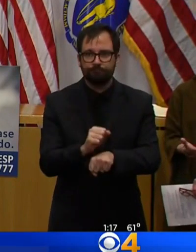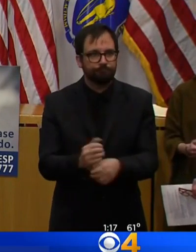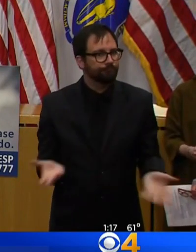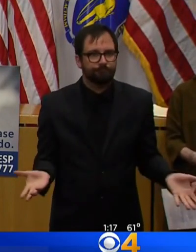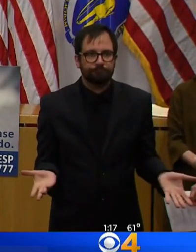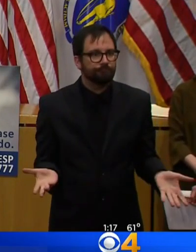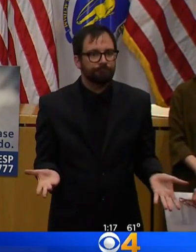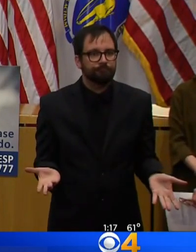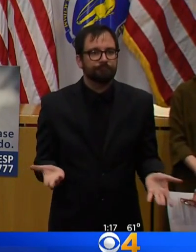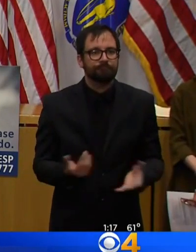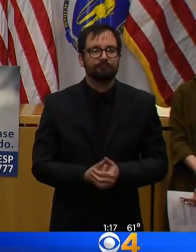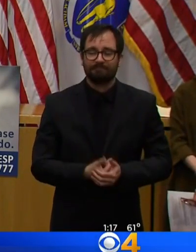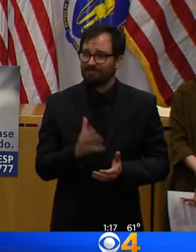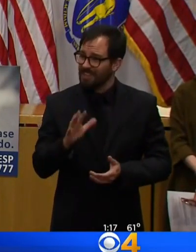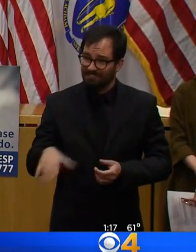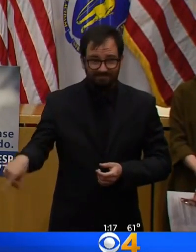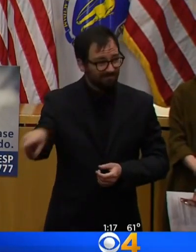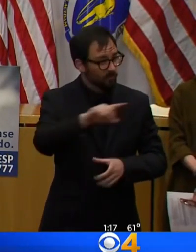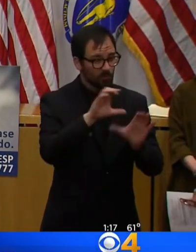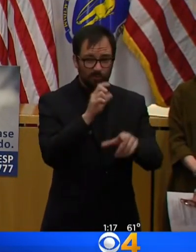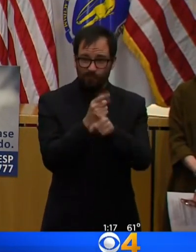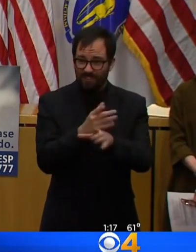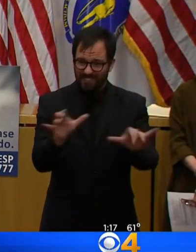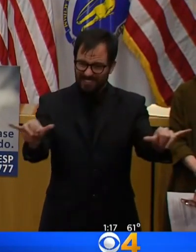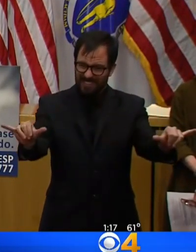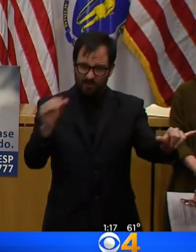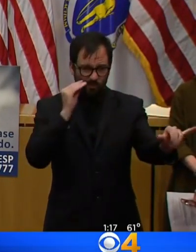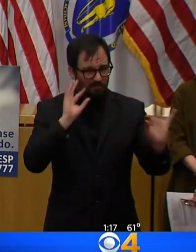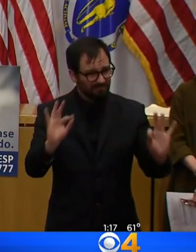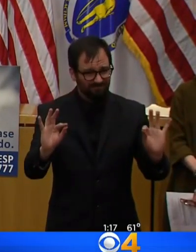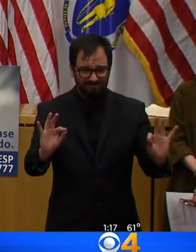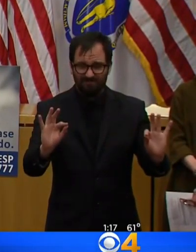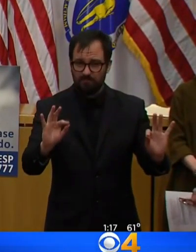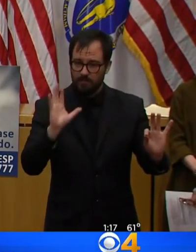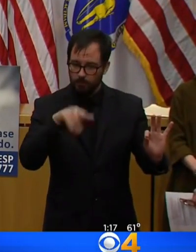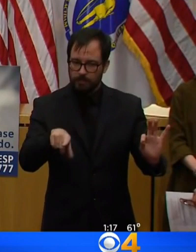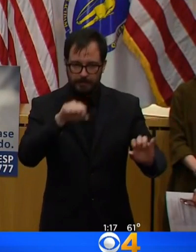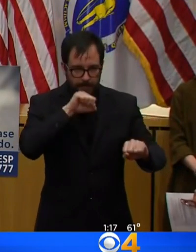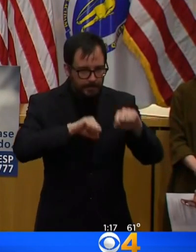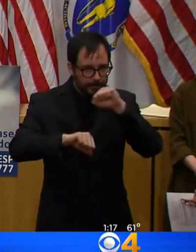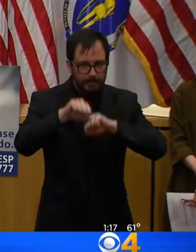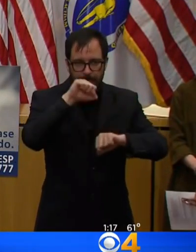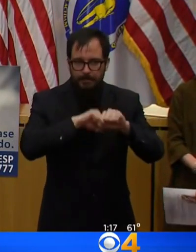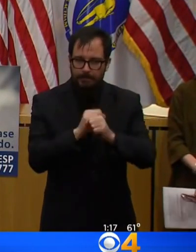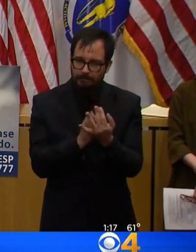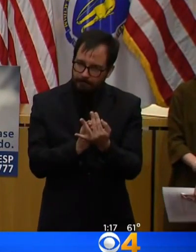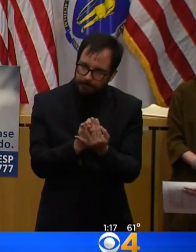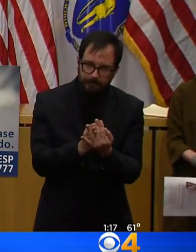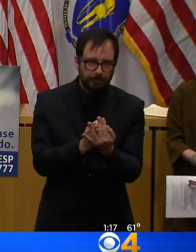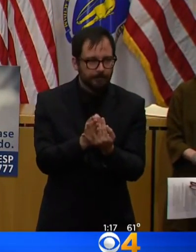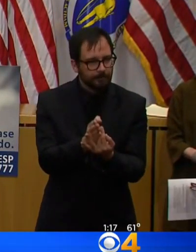EVERYONE WHO IS DOING THE RIGHT THING BY STAYING HOME. THIS HASN'T BEEN EASY, BUT